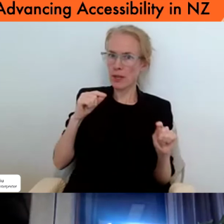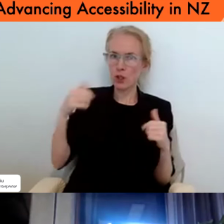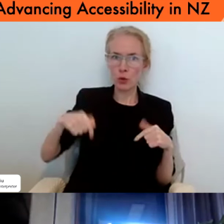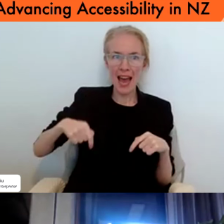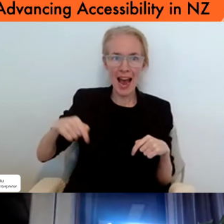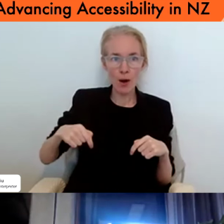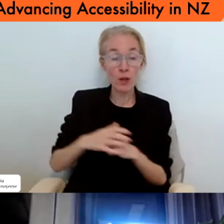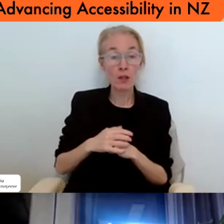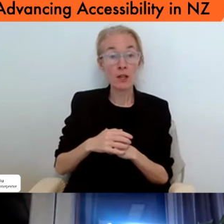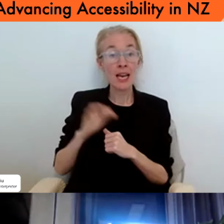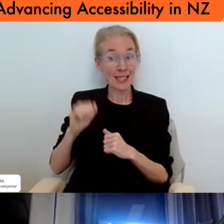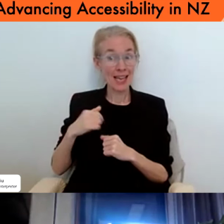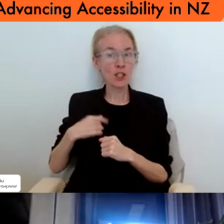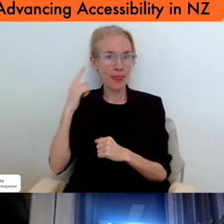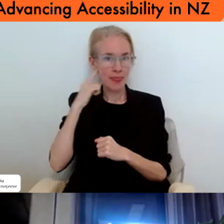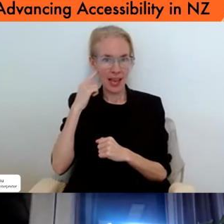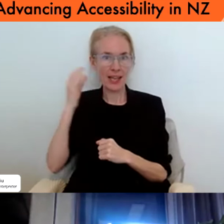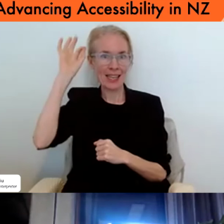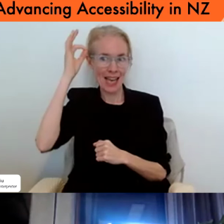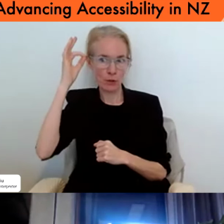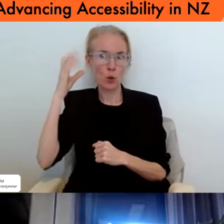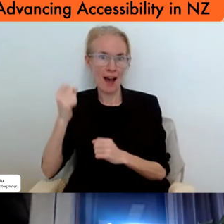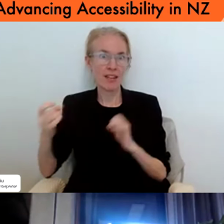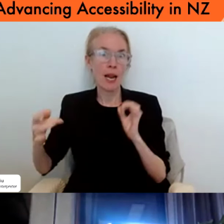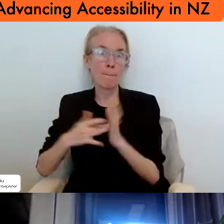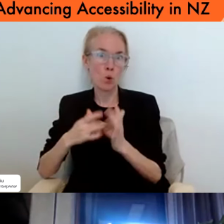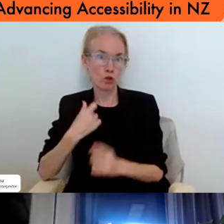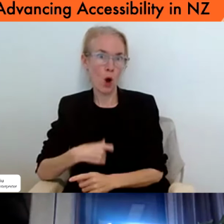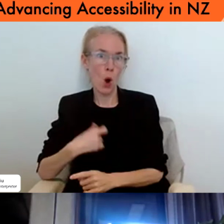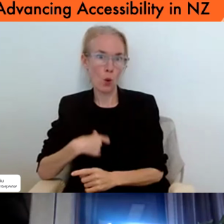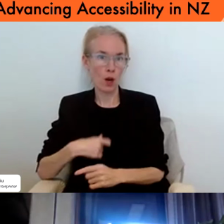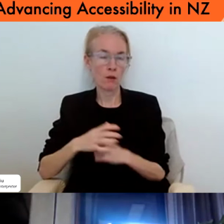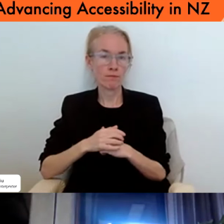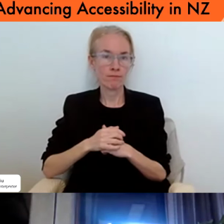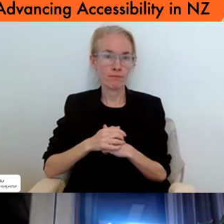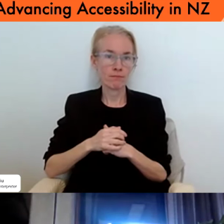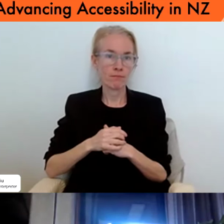have a huge role to play in this. If I actually look at, particularly